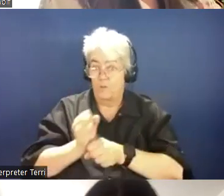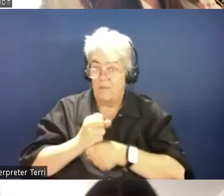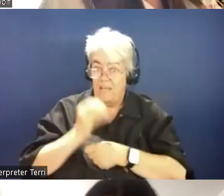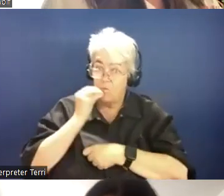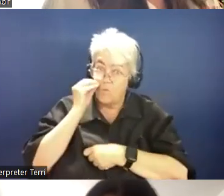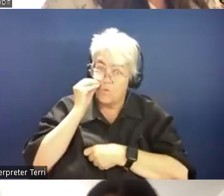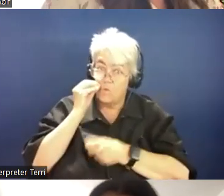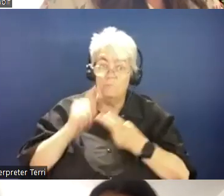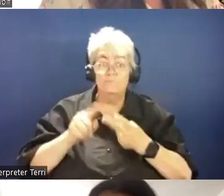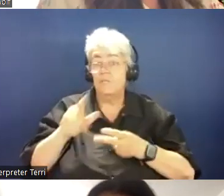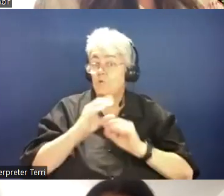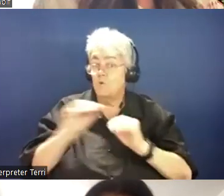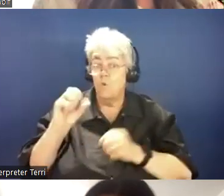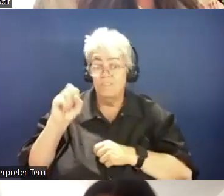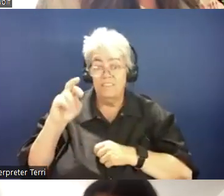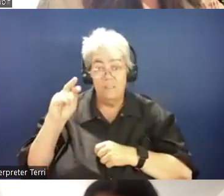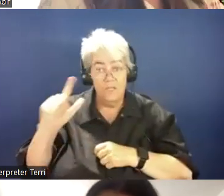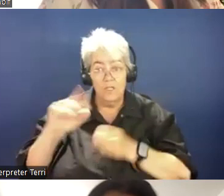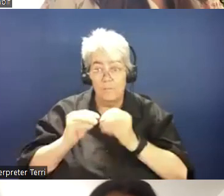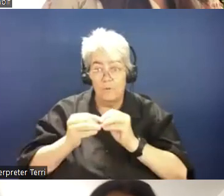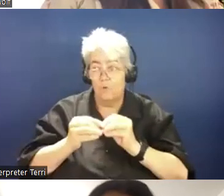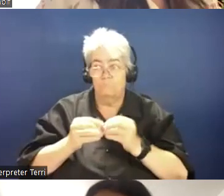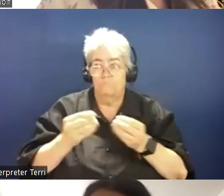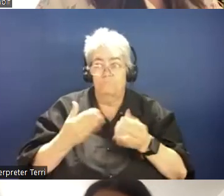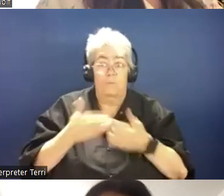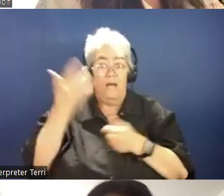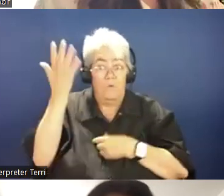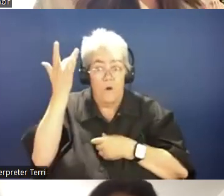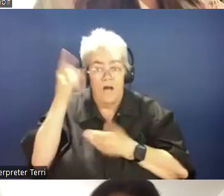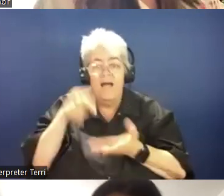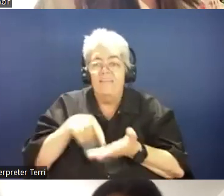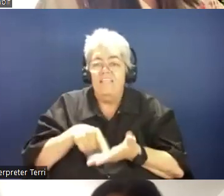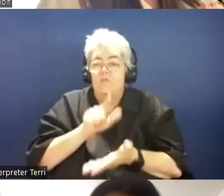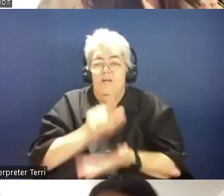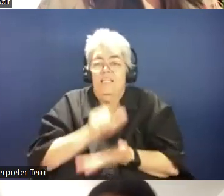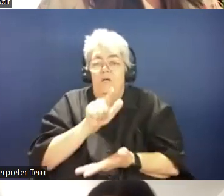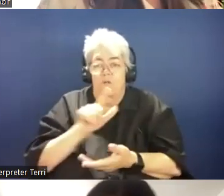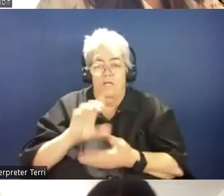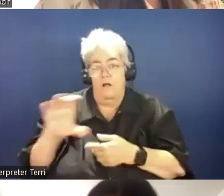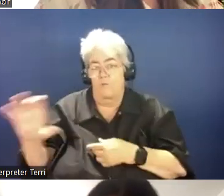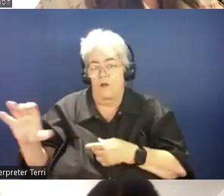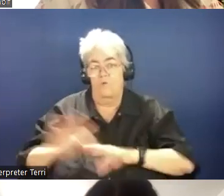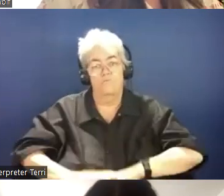does not have a serial number for whatever reason, are not legal in Colorado anymore, explicitly.